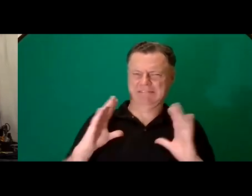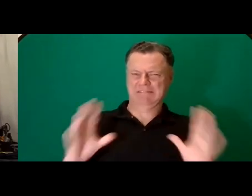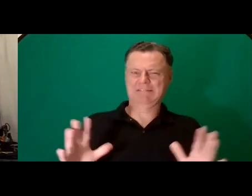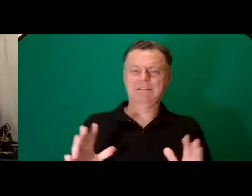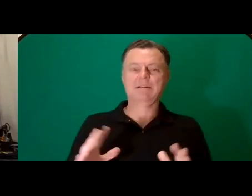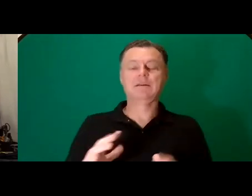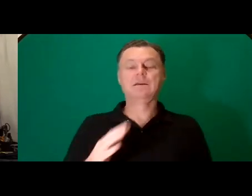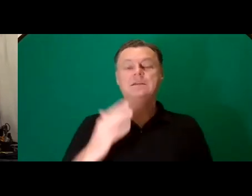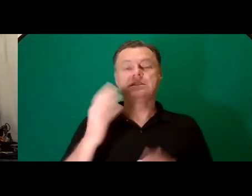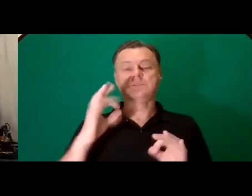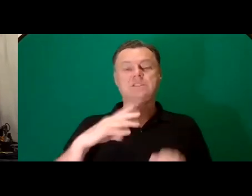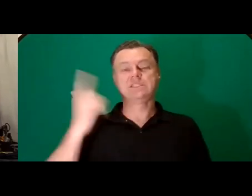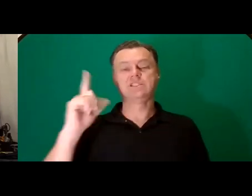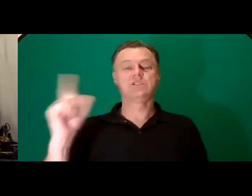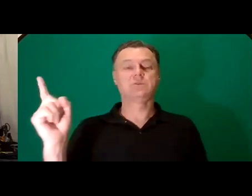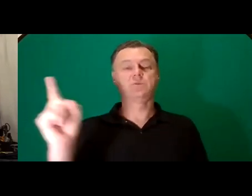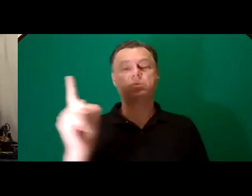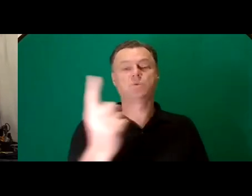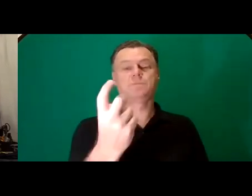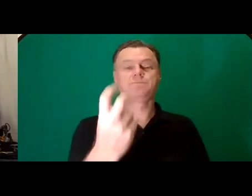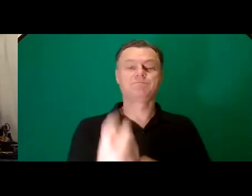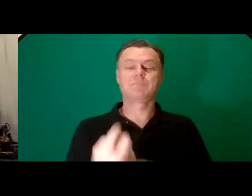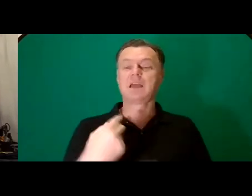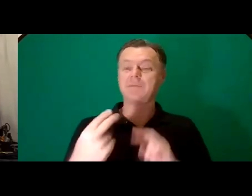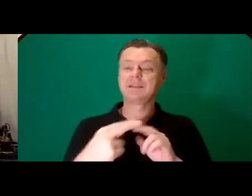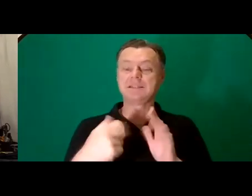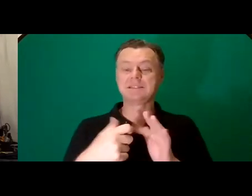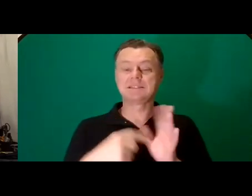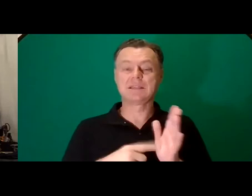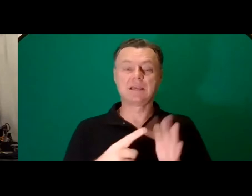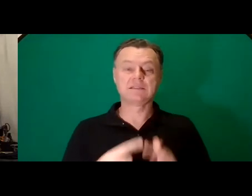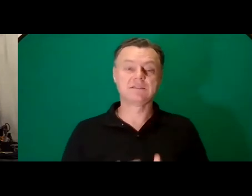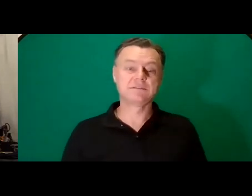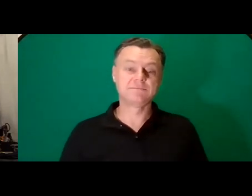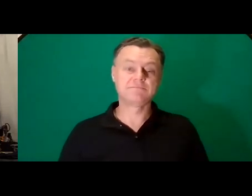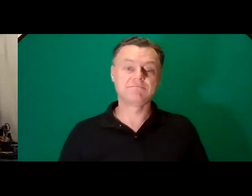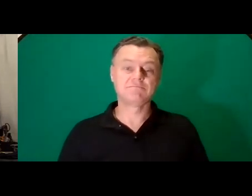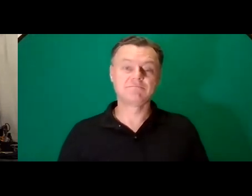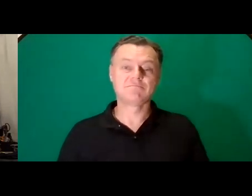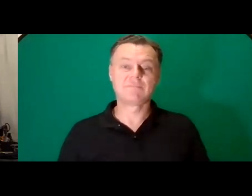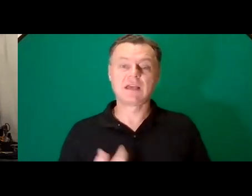you know? And was like "I'm here to see Kate" and I'd have to get up and walk out of the